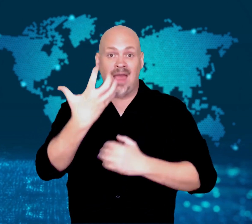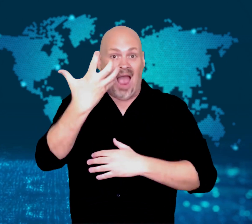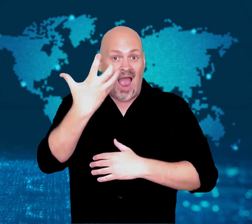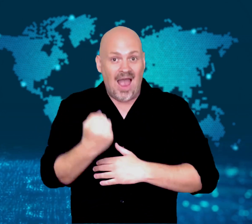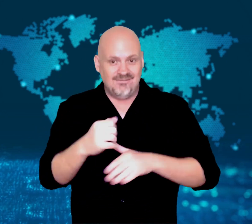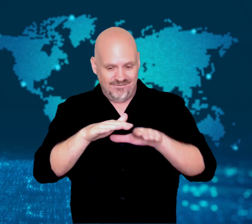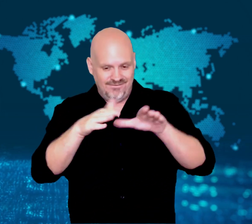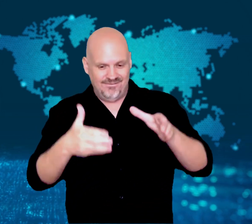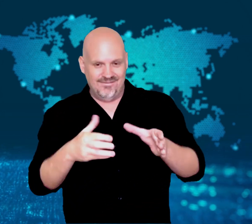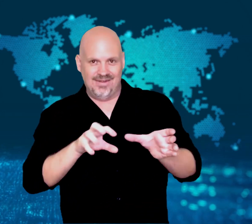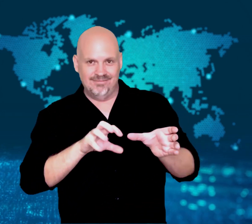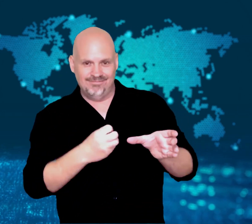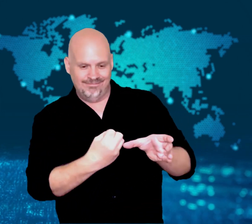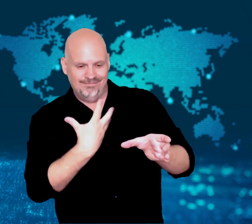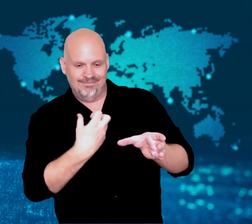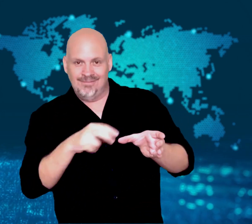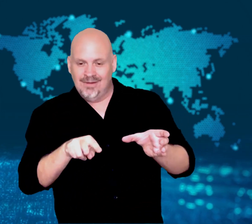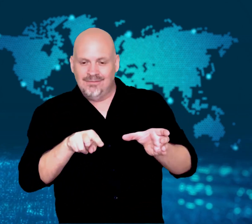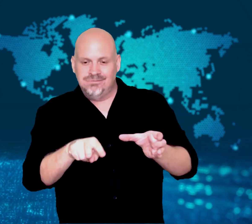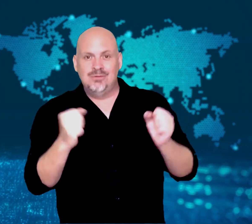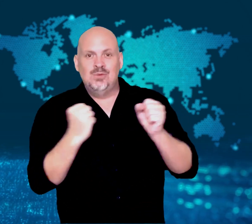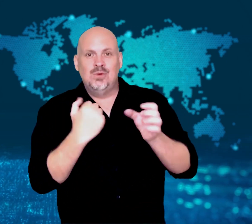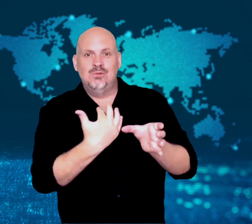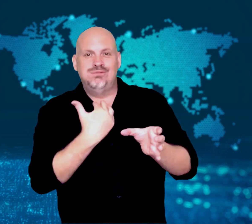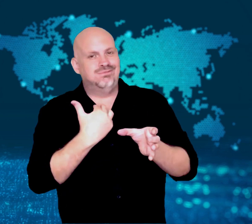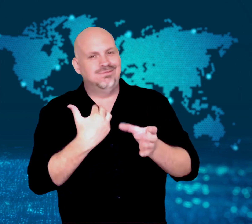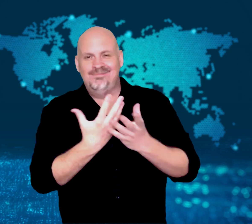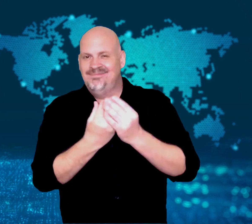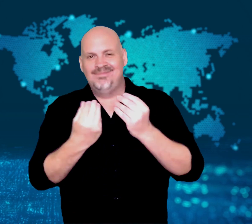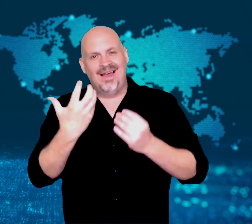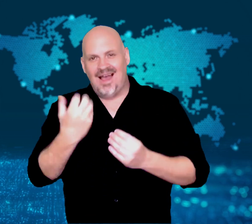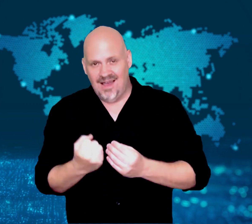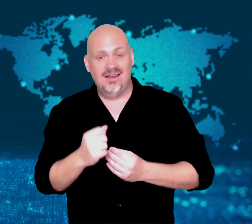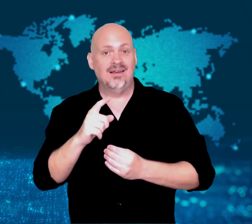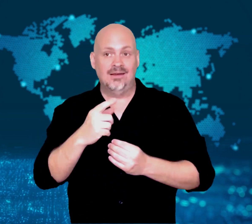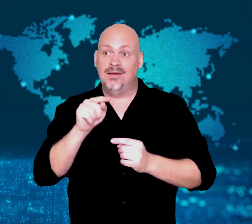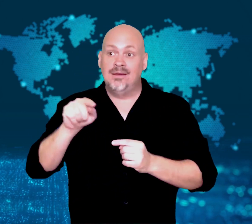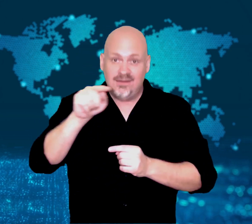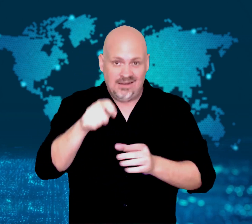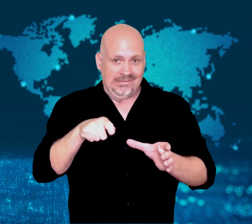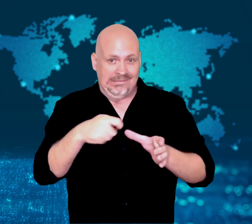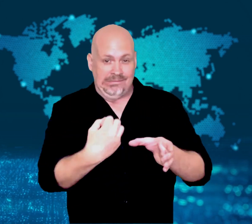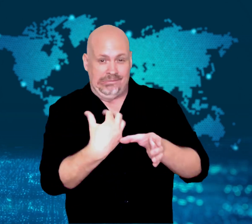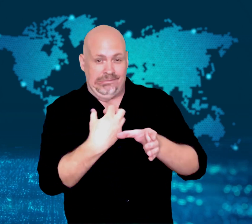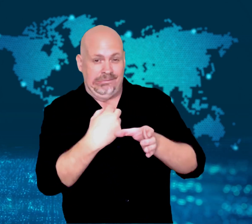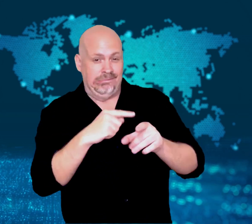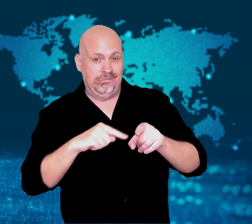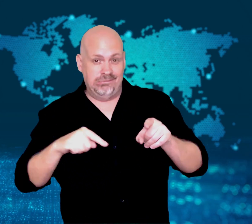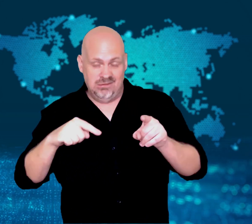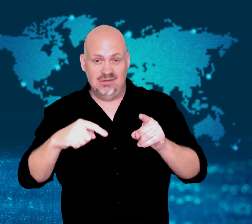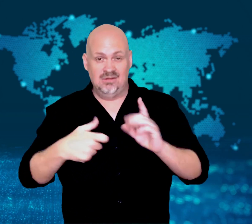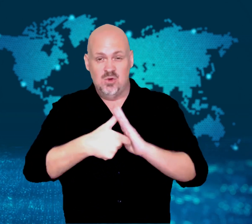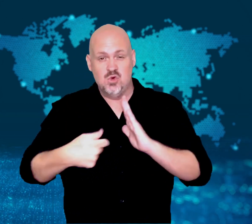People also hang out in open doors or windows.